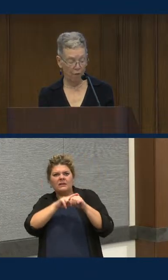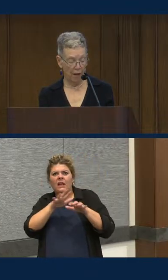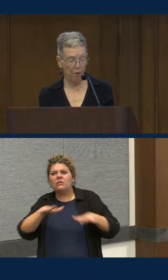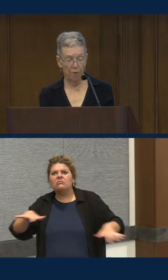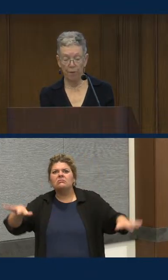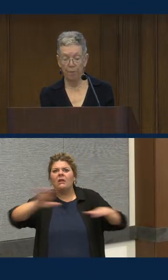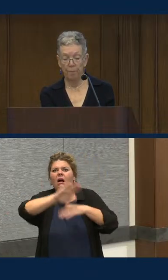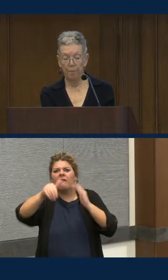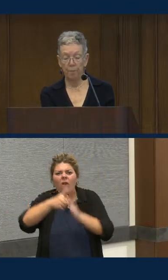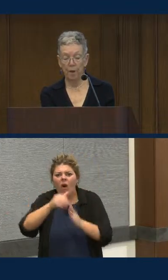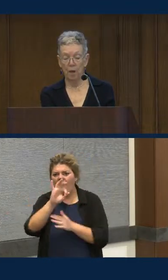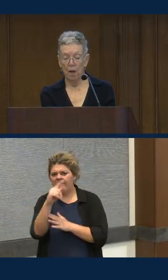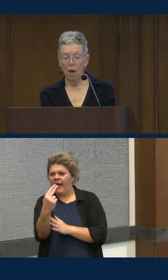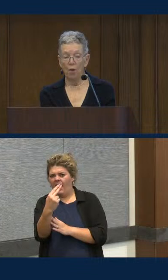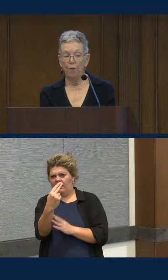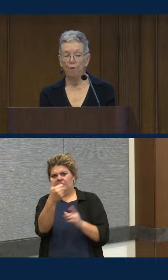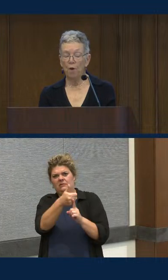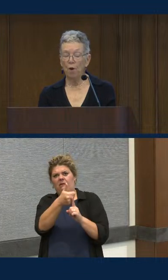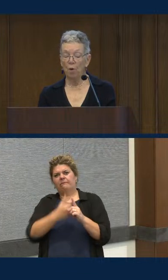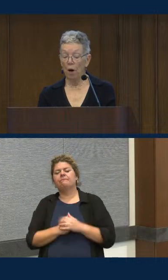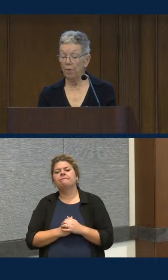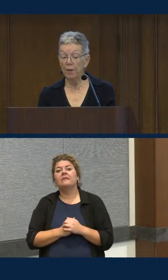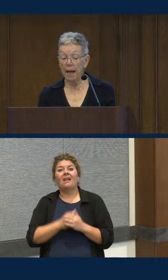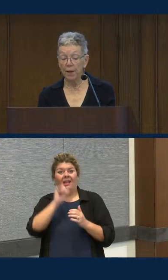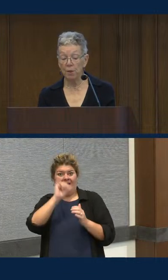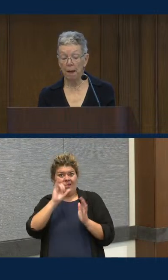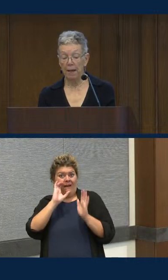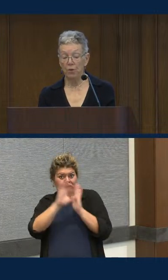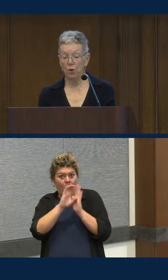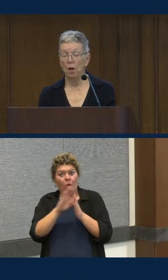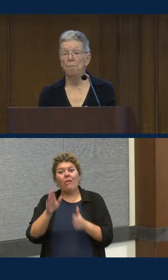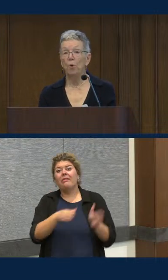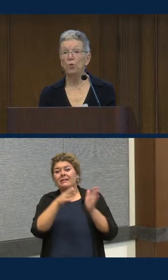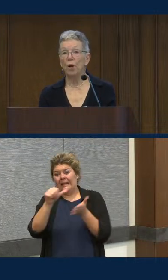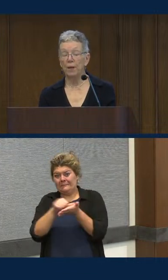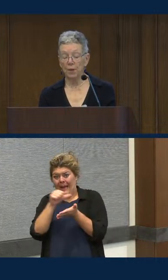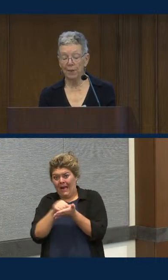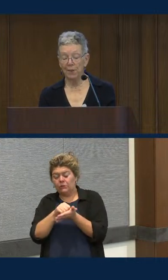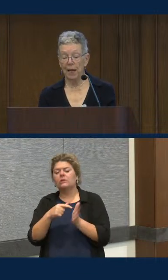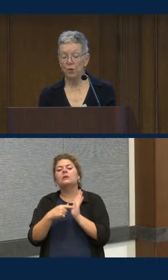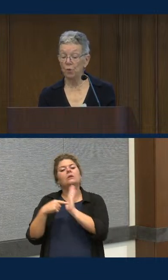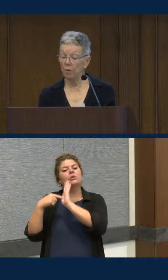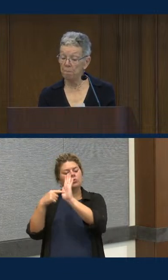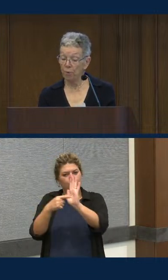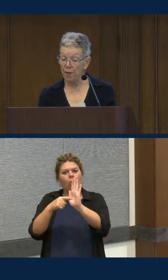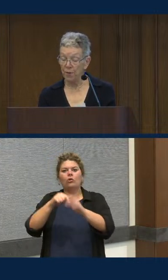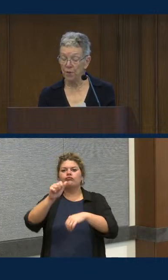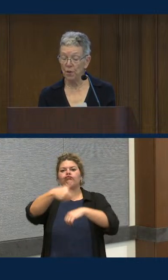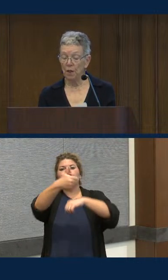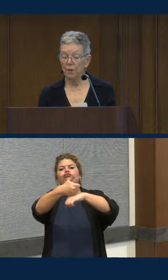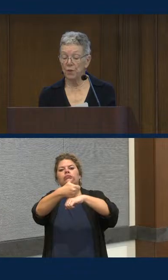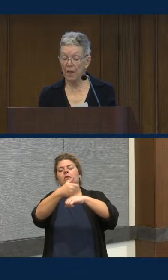The photo on the next page portrays a statue of a priest,